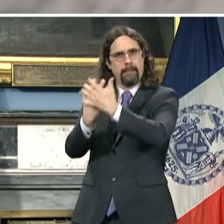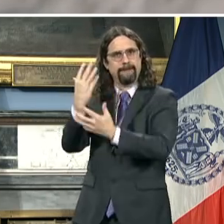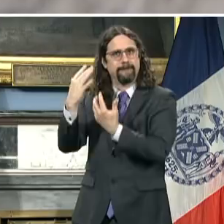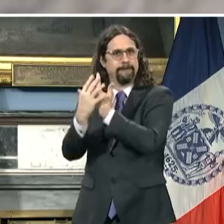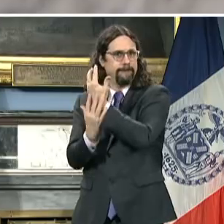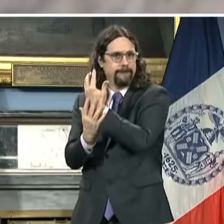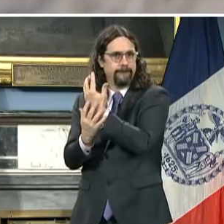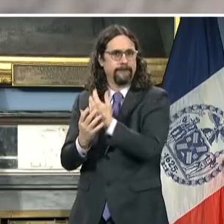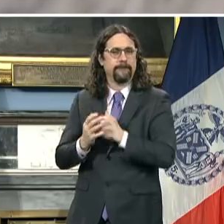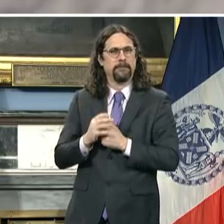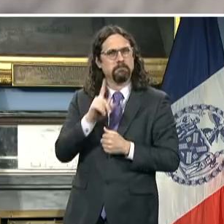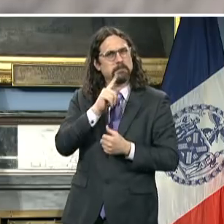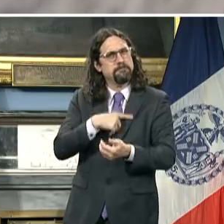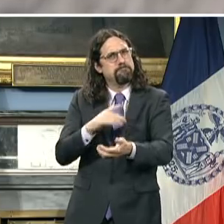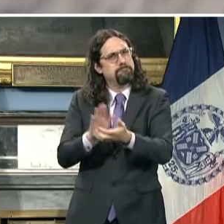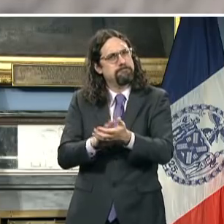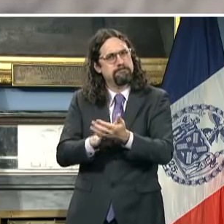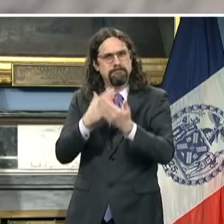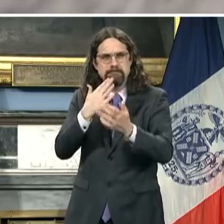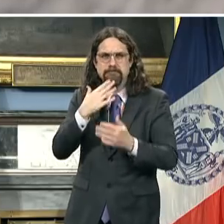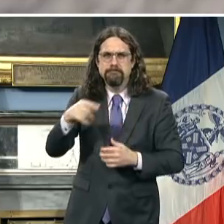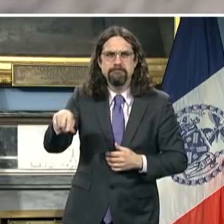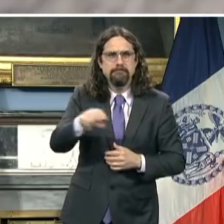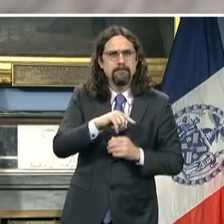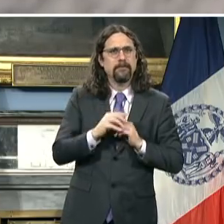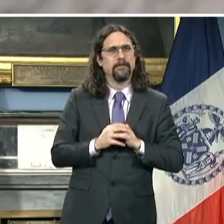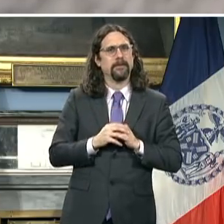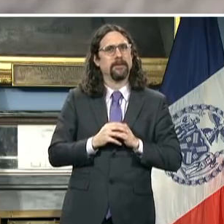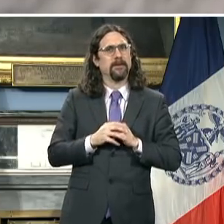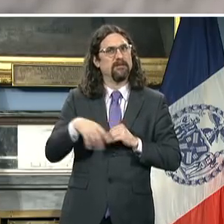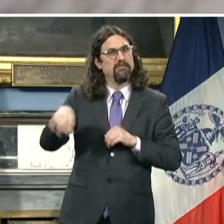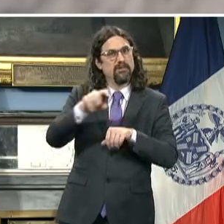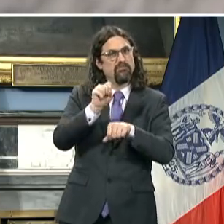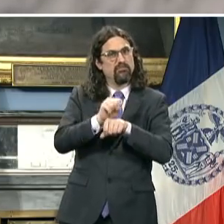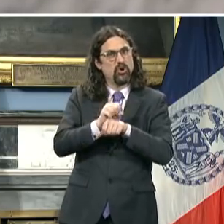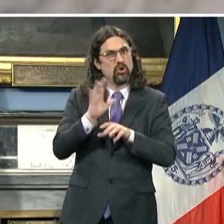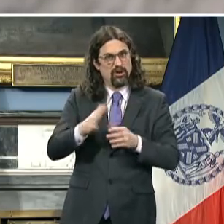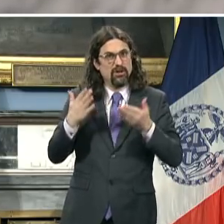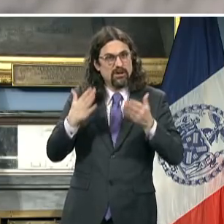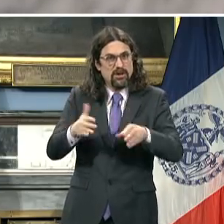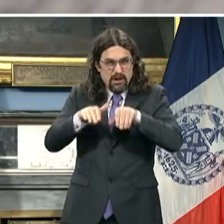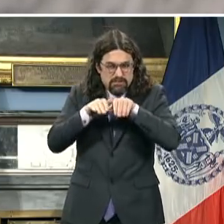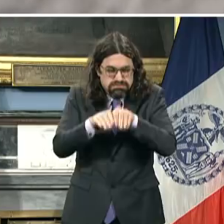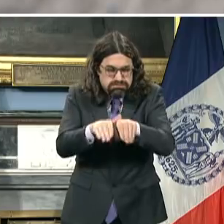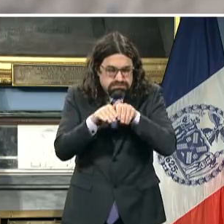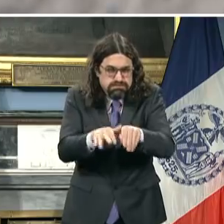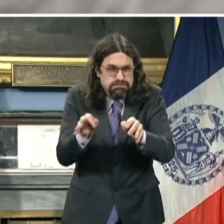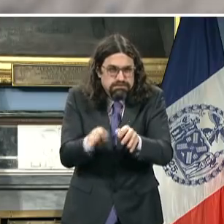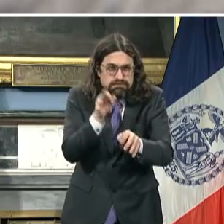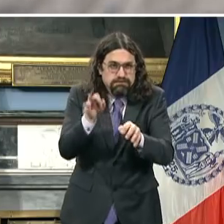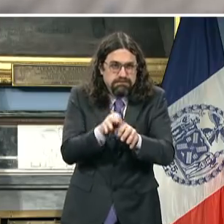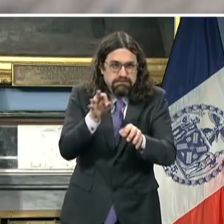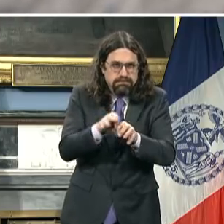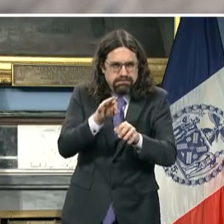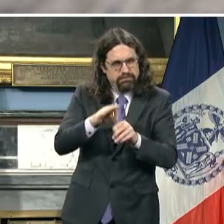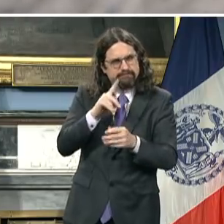OF COURSE, ALL THE GOOD PEOPLE, ALL THOSE ON THOSE SEWING MACHINES AND ASSEMBLY LINES,